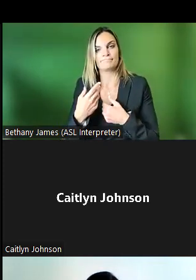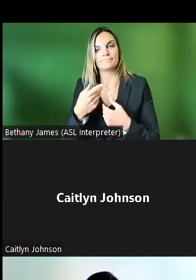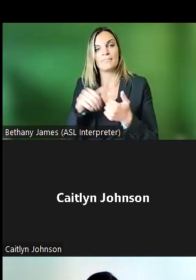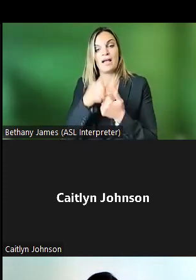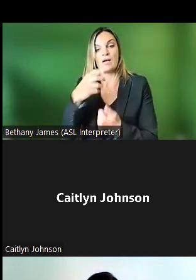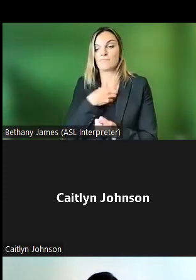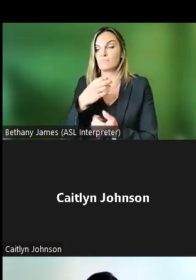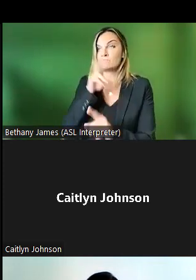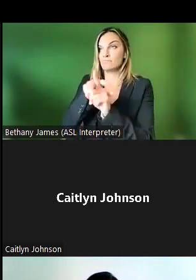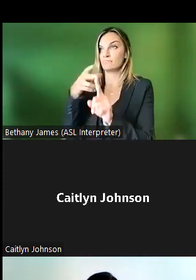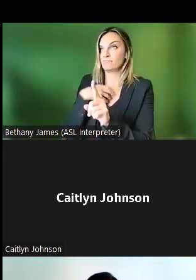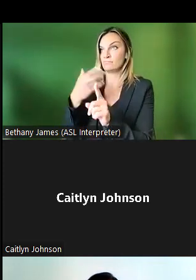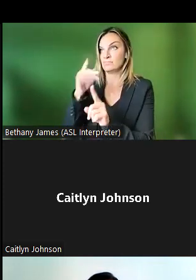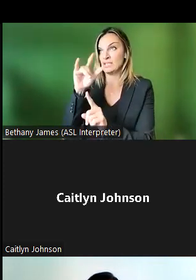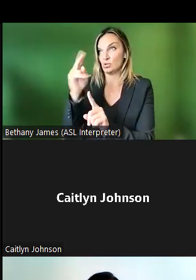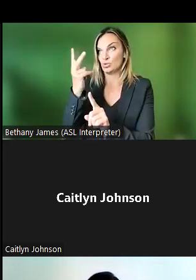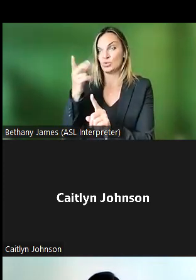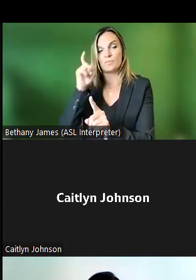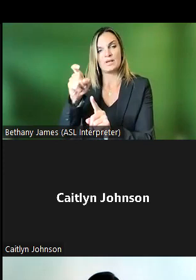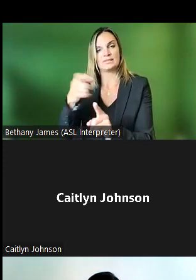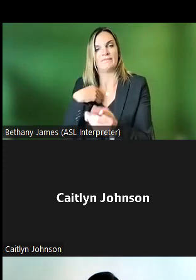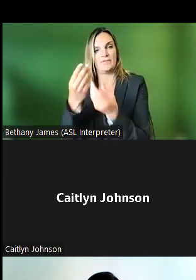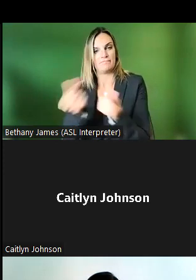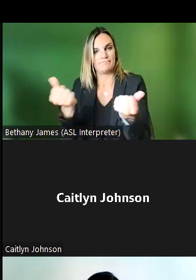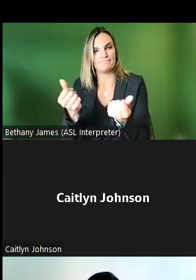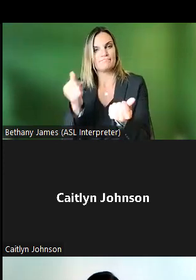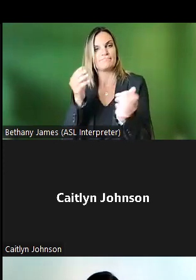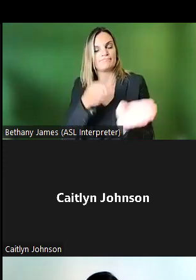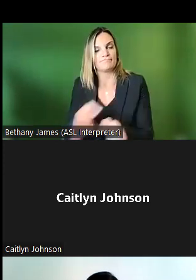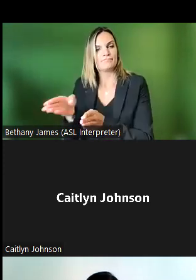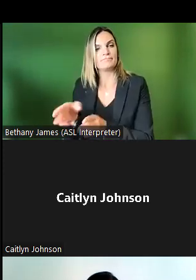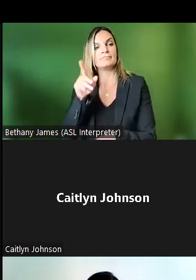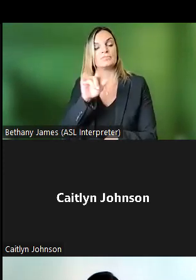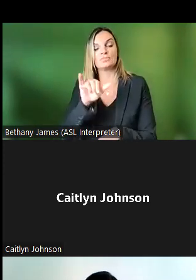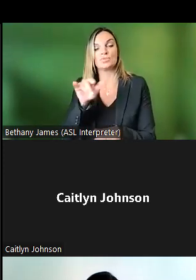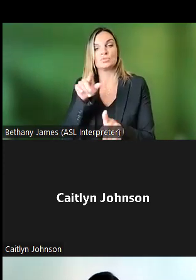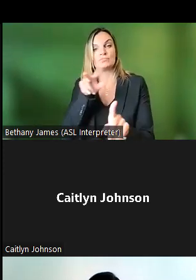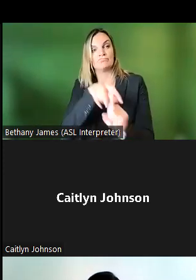arise under Title II. They have to also assign a person who is responsible for handling those matters.